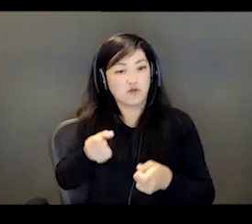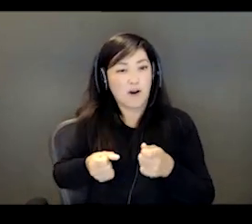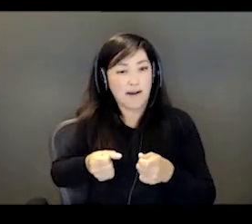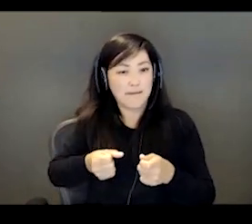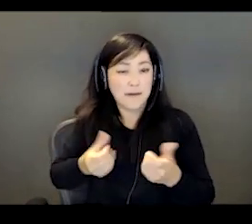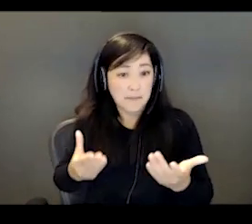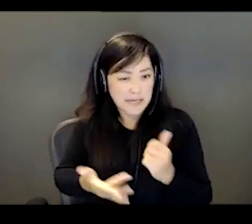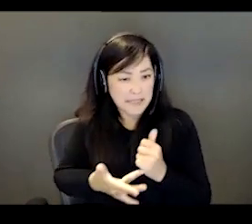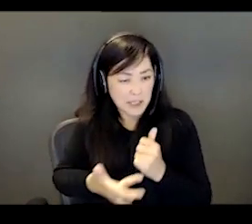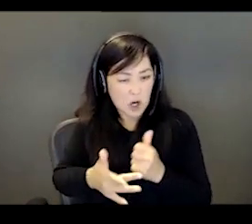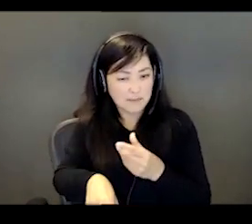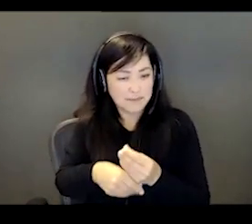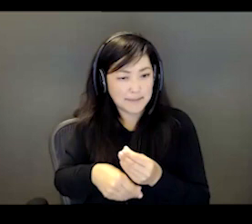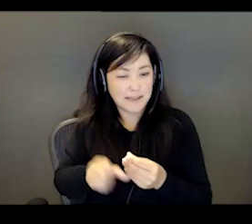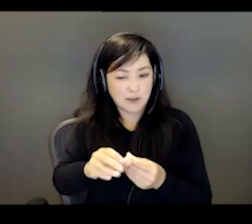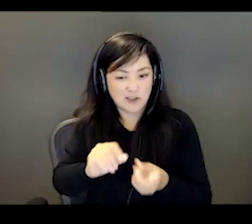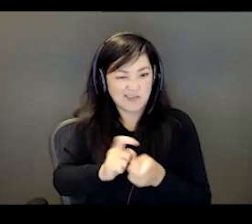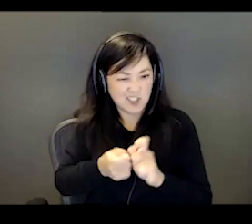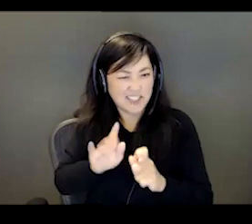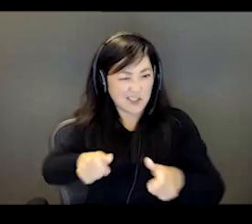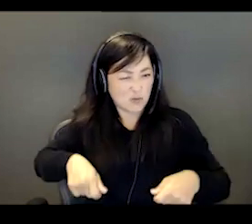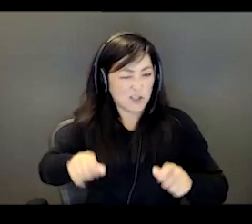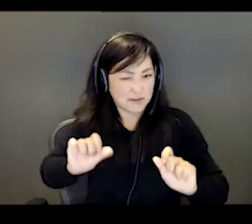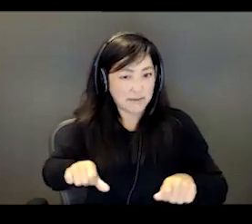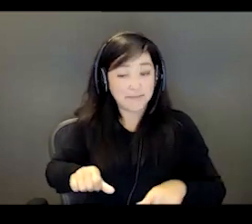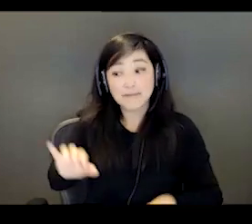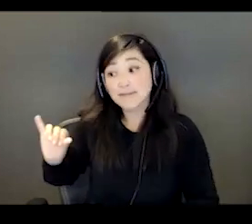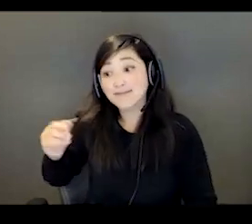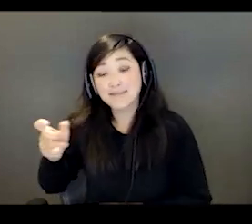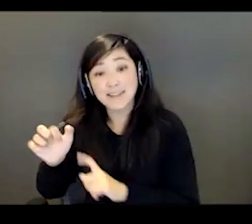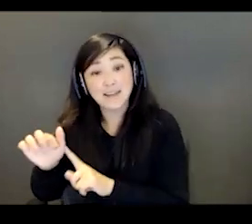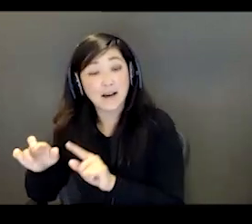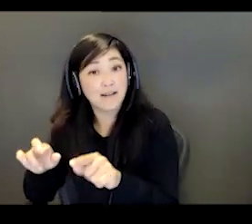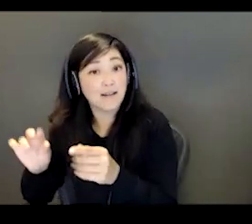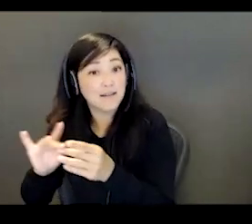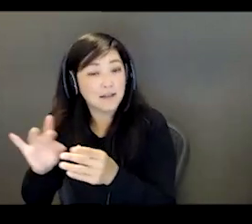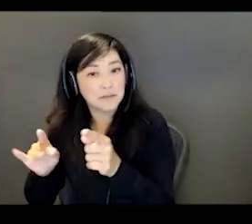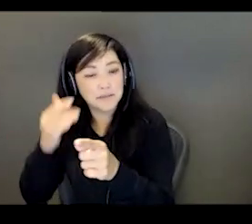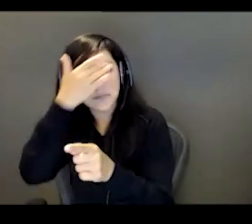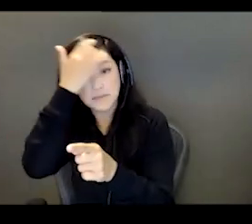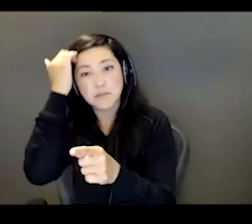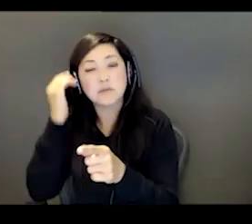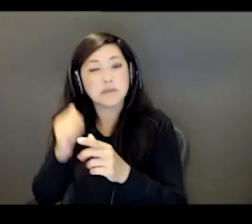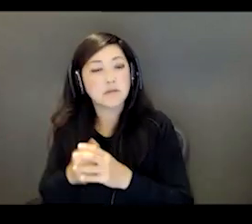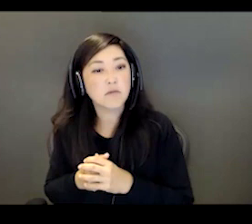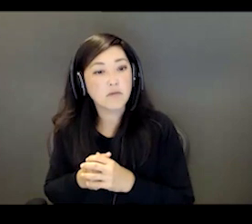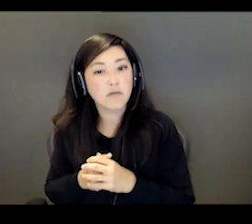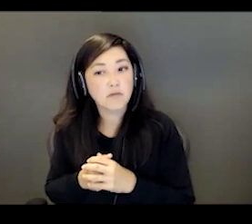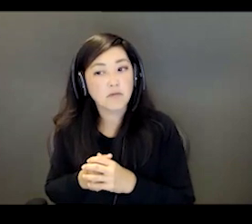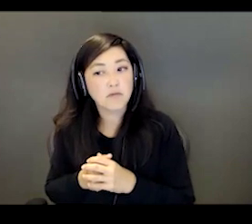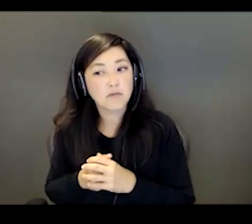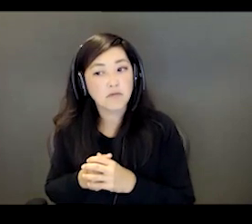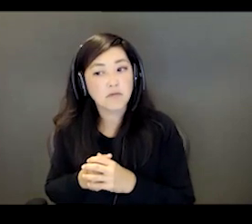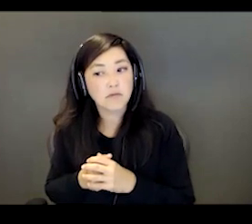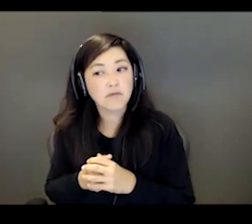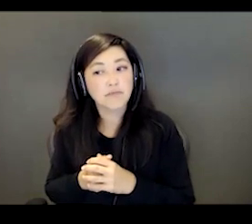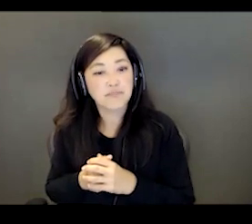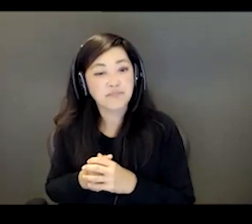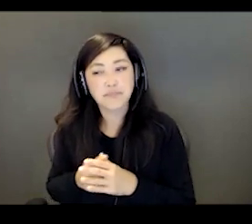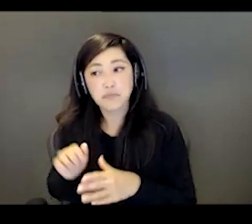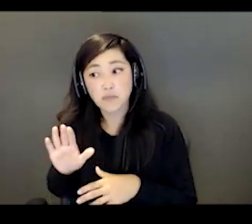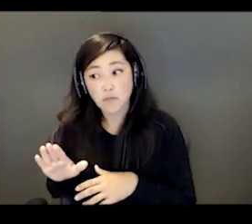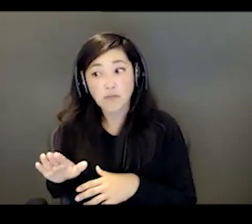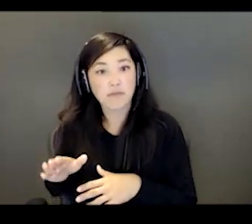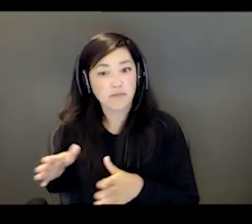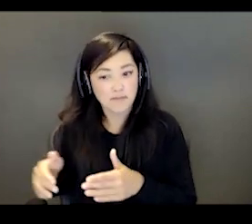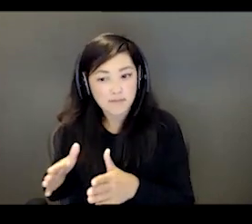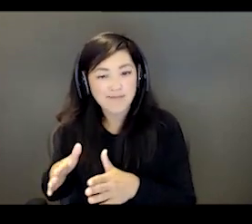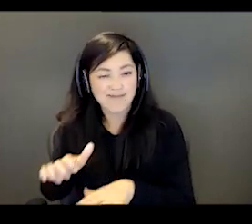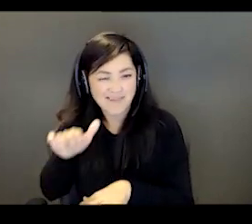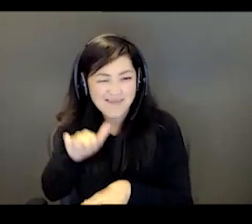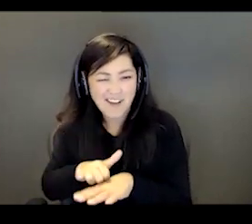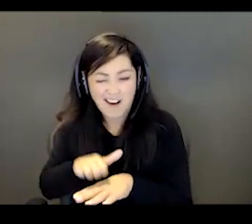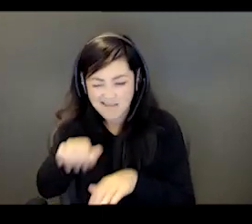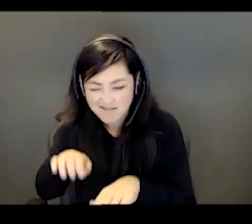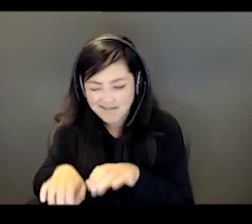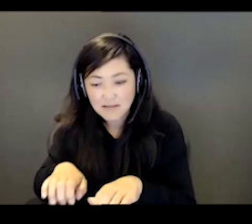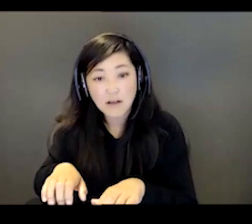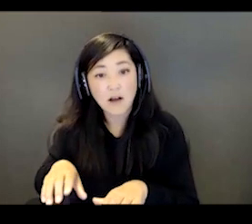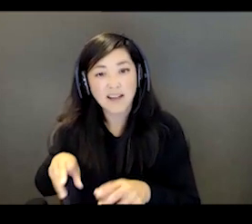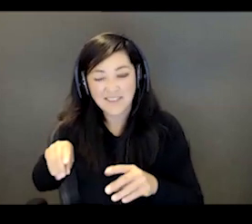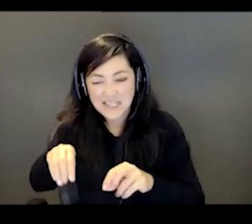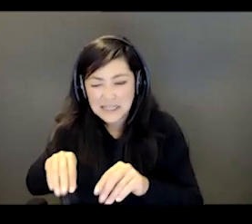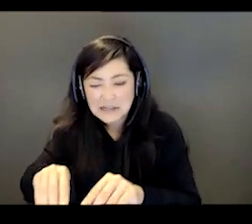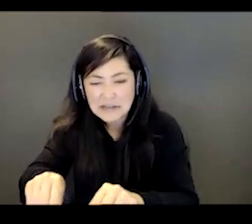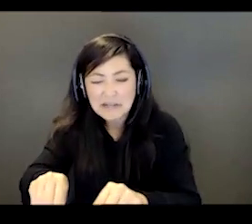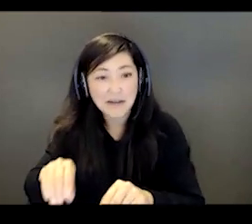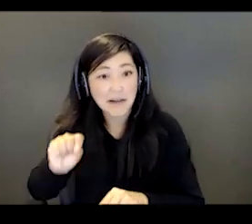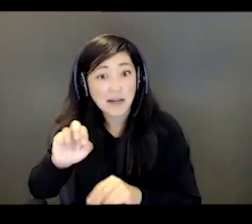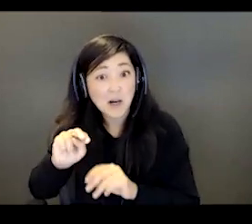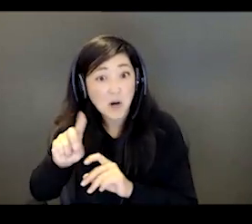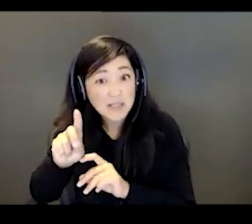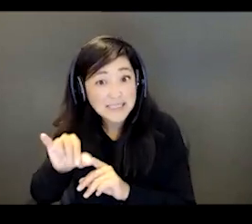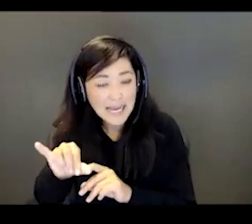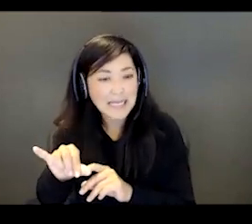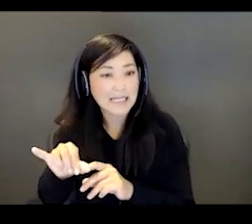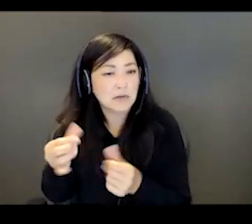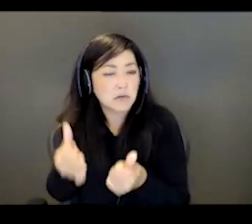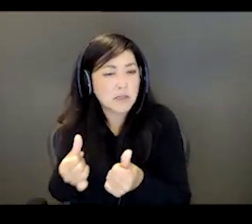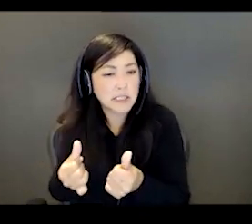And same thing, so we'll check out. Heather was talking about, you know. Of how, heart packed the the path is whether there's a lot of rocks or loose gravel or if it is sandy and that makes a huge difference and then all the center.